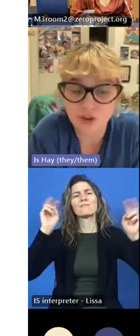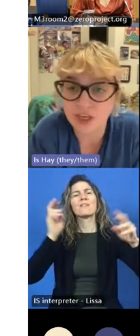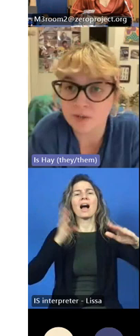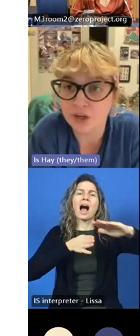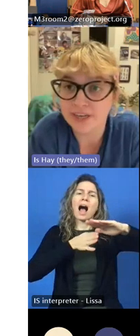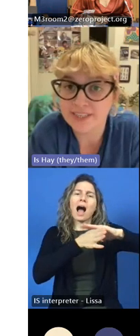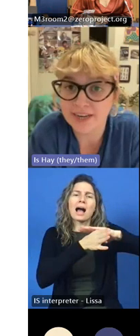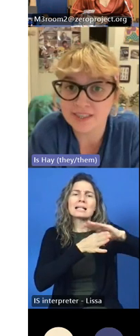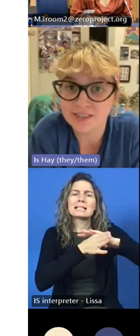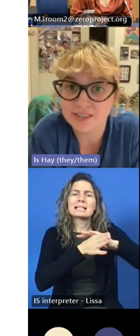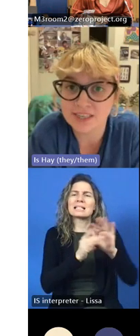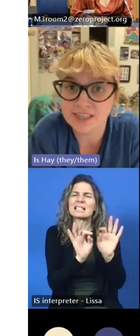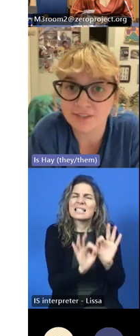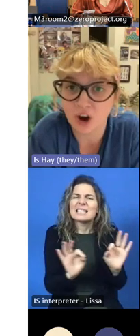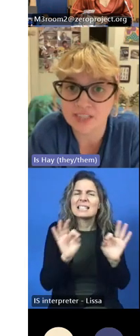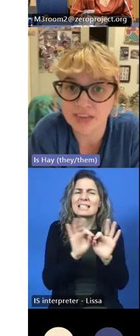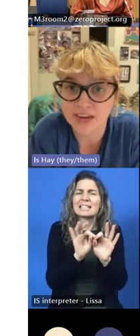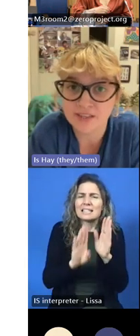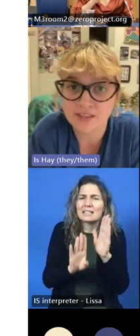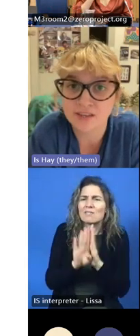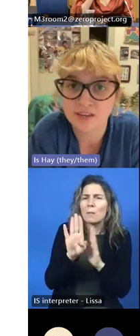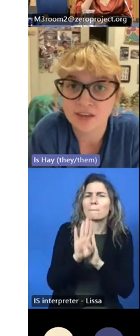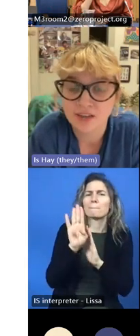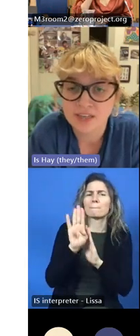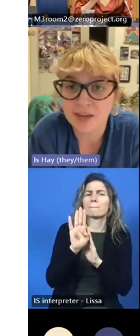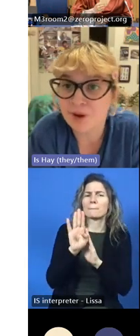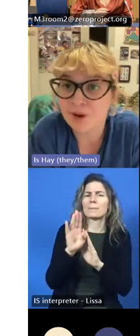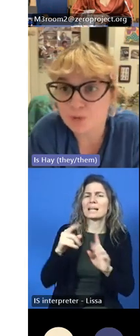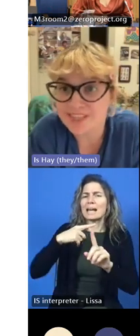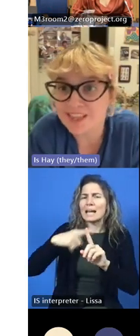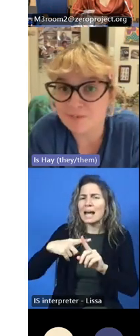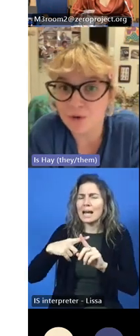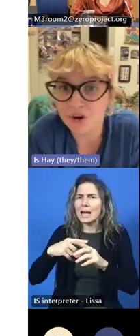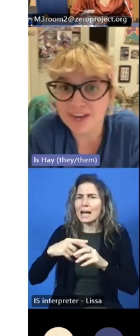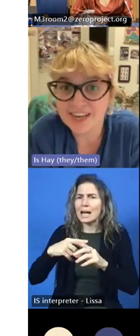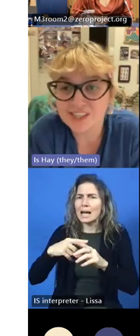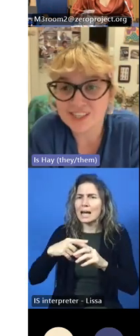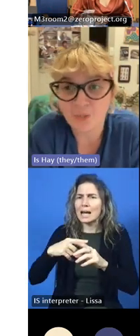youth and community sectors in different contexts. Sometimes you will see them an organisation that